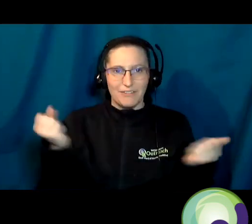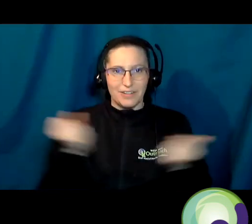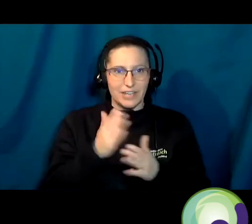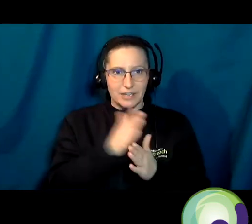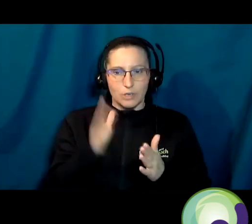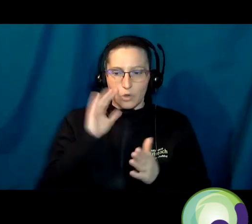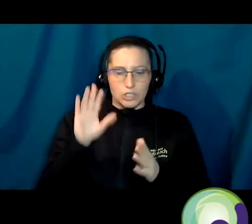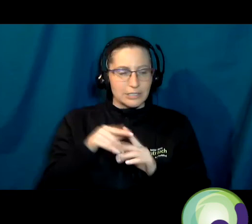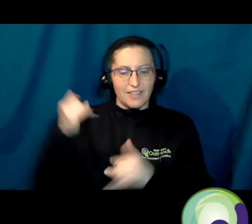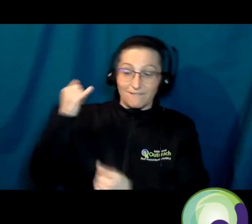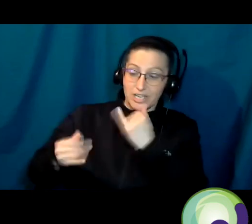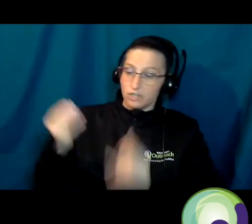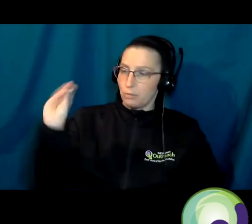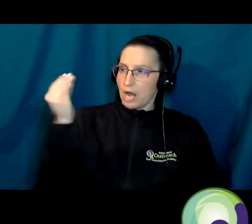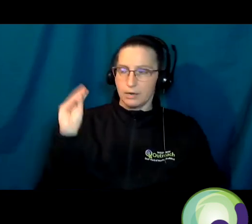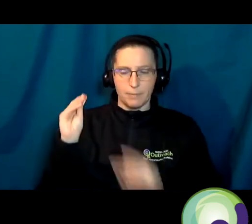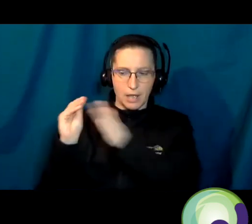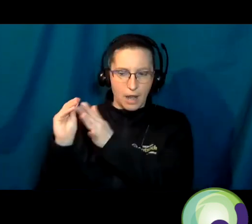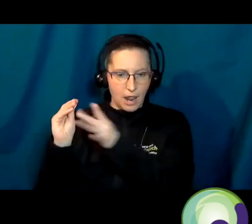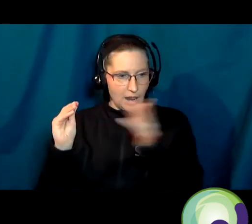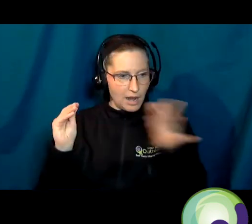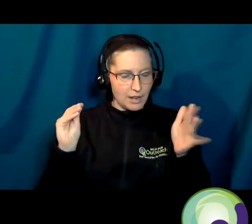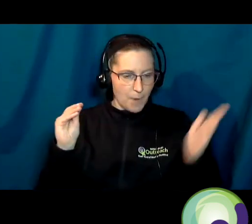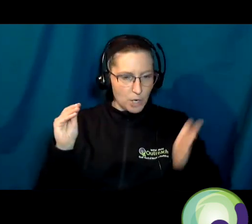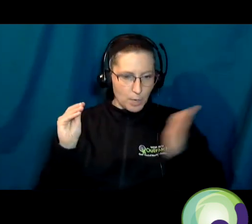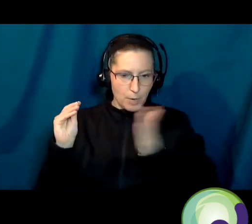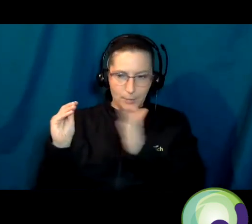product. But they don't necessarily know all these pieces that went into it and how critical